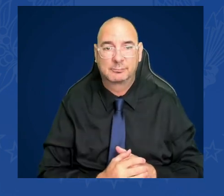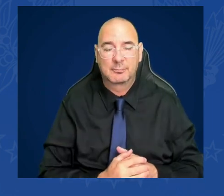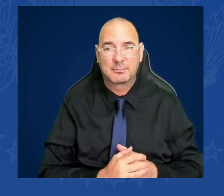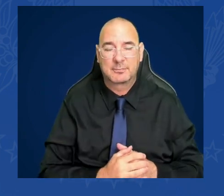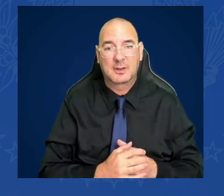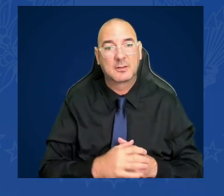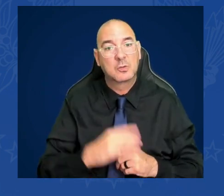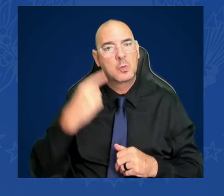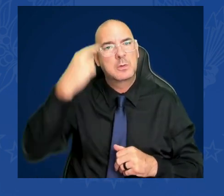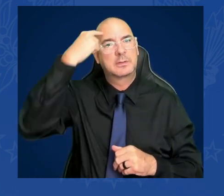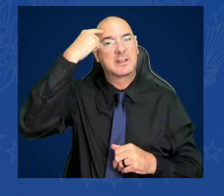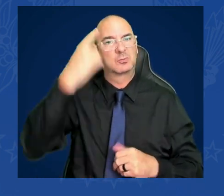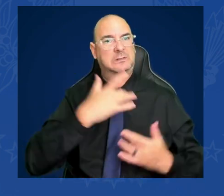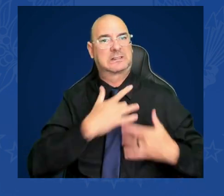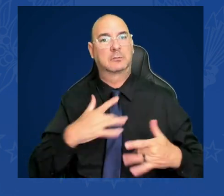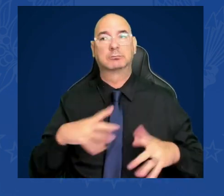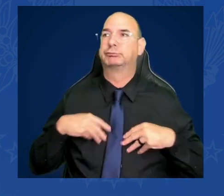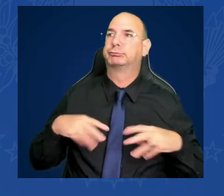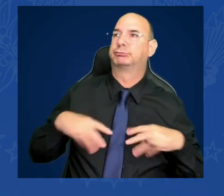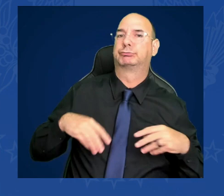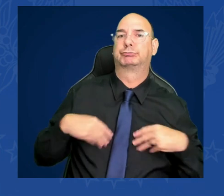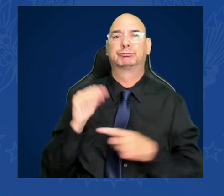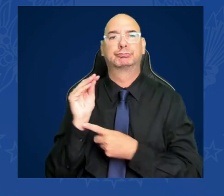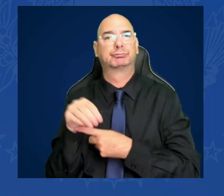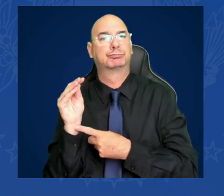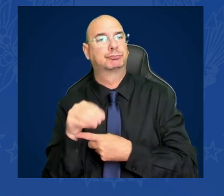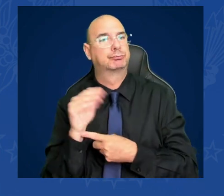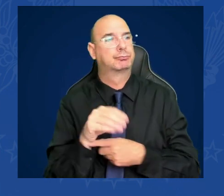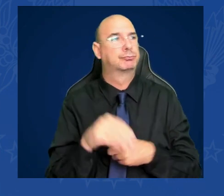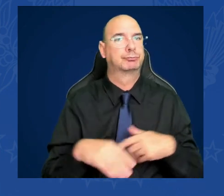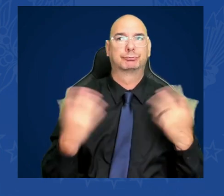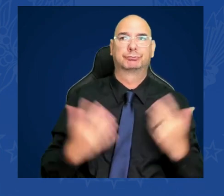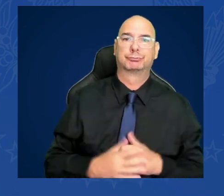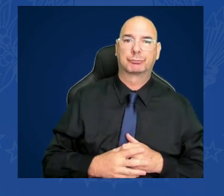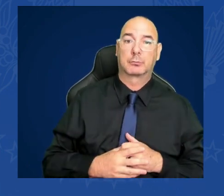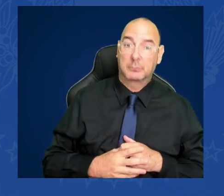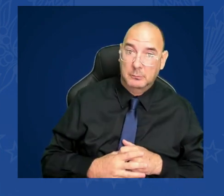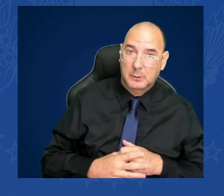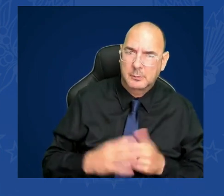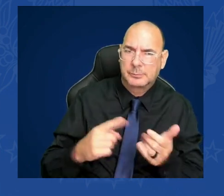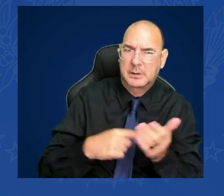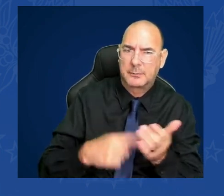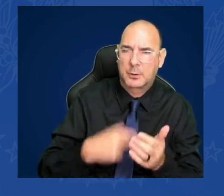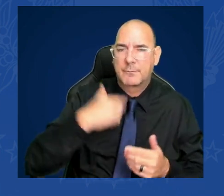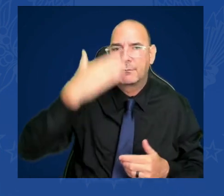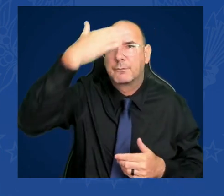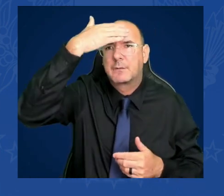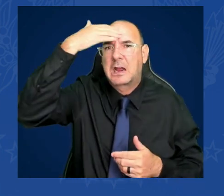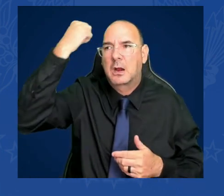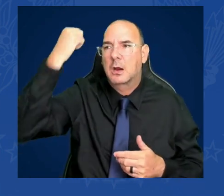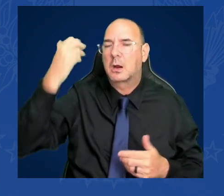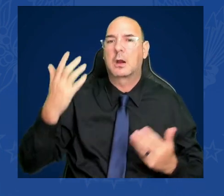Frankly, sometimes we forget how rare it is in human history